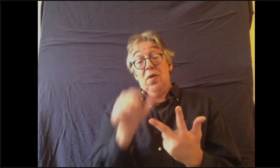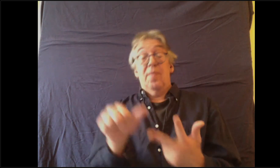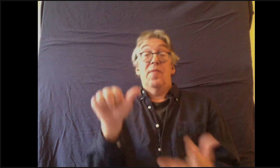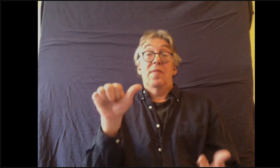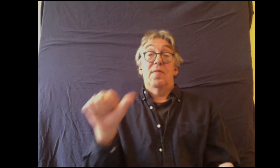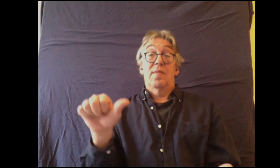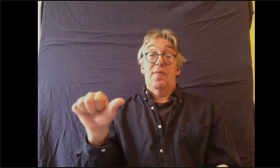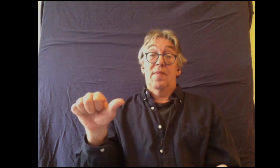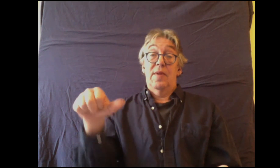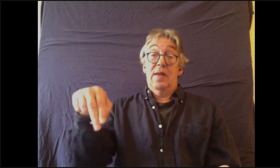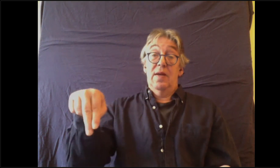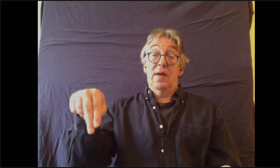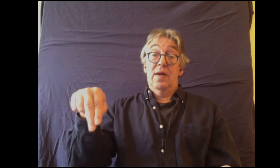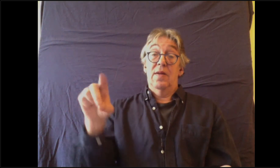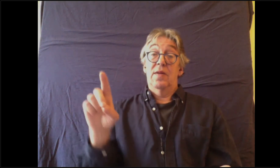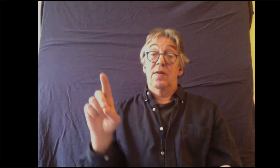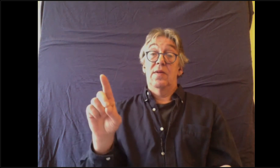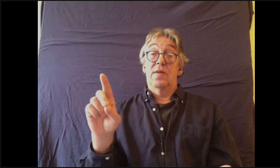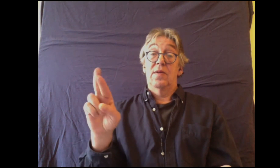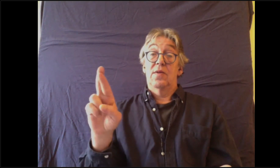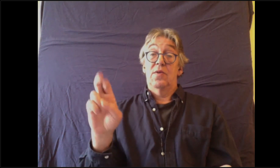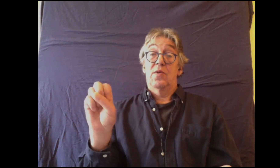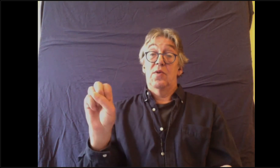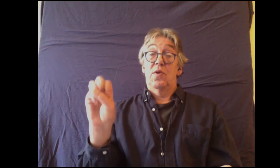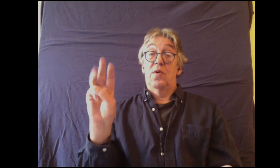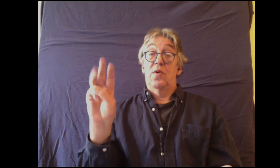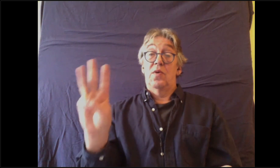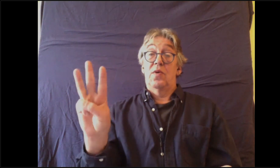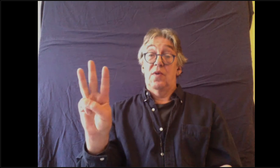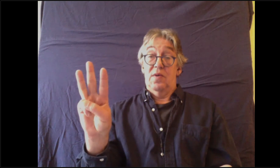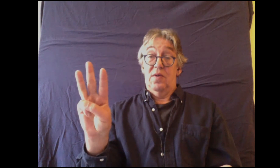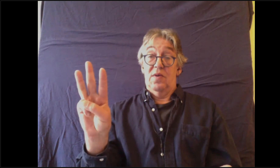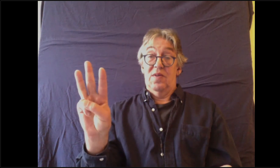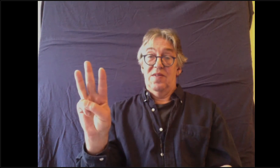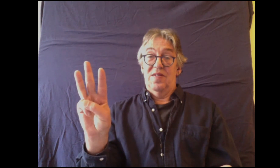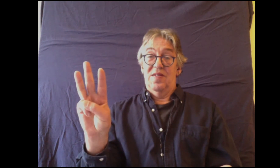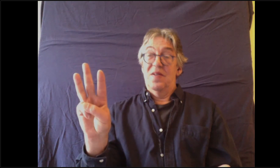And hopefully the sound is a bit better.